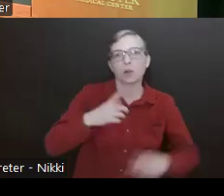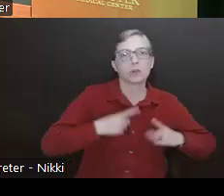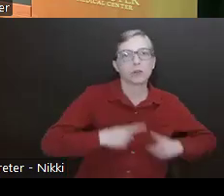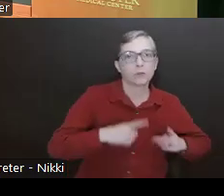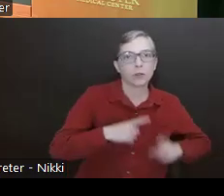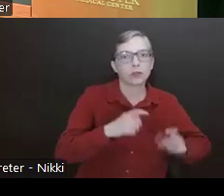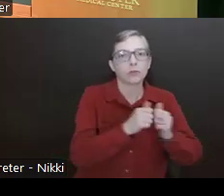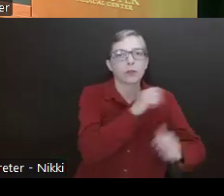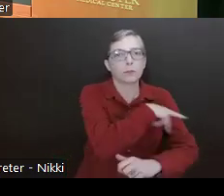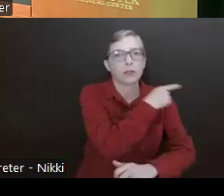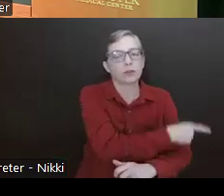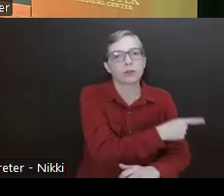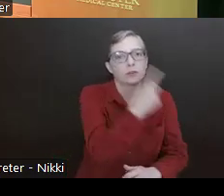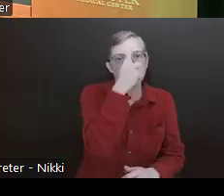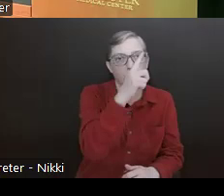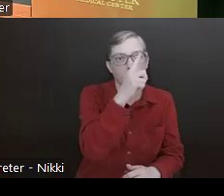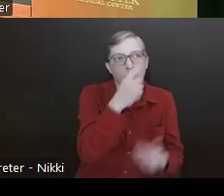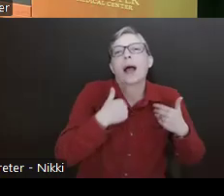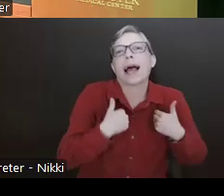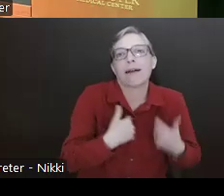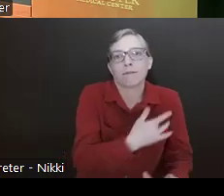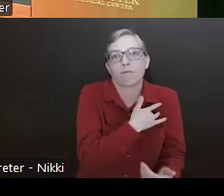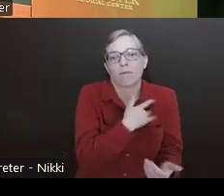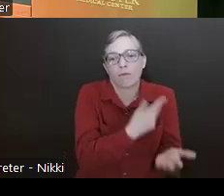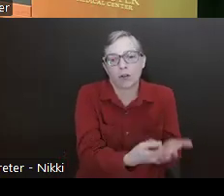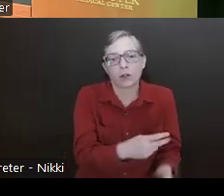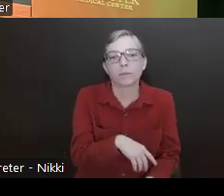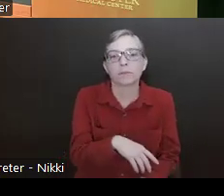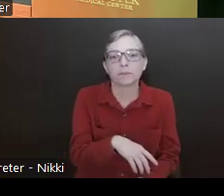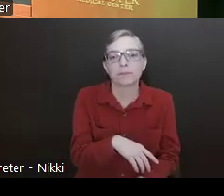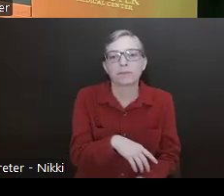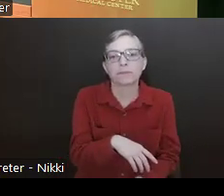um CBT is again the only psychotherapy that has really been looked at systematically even though